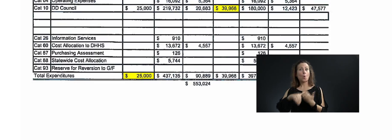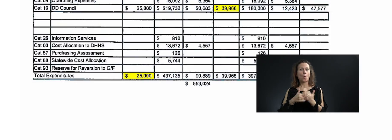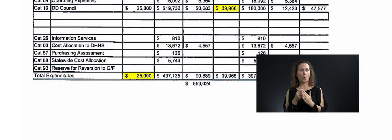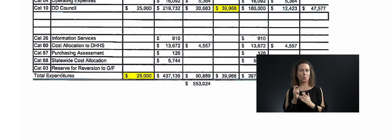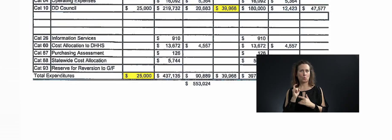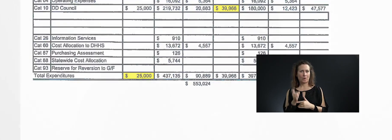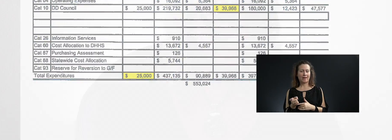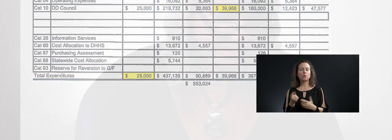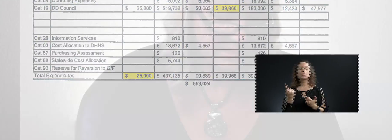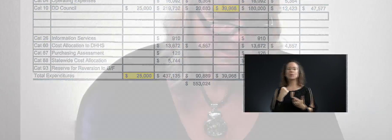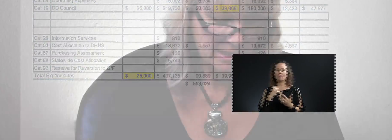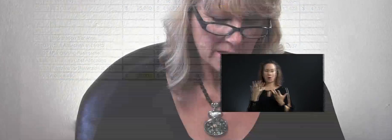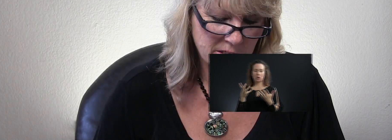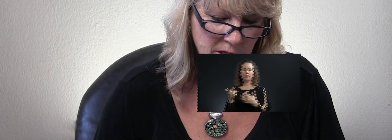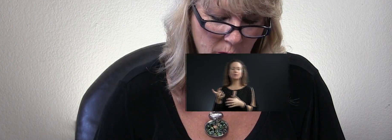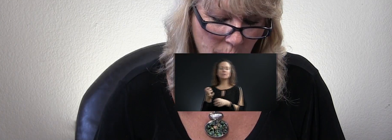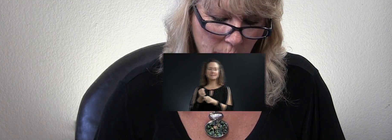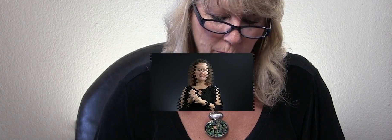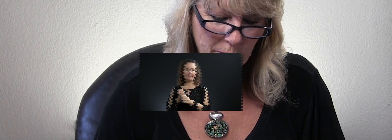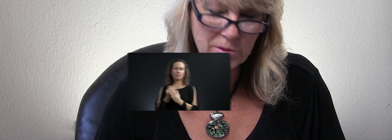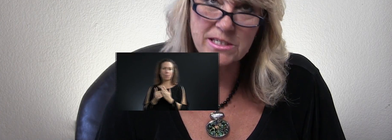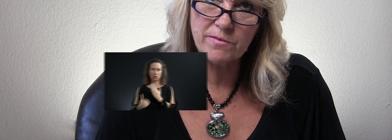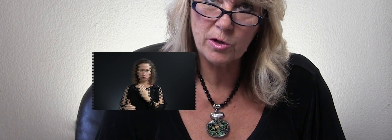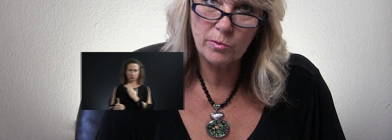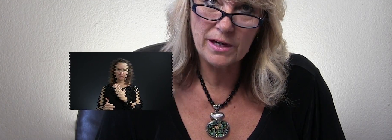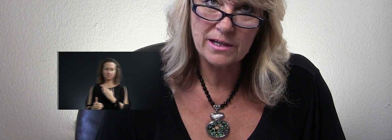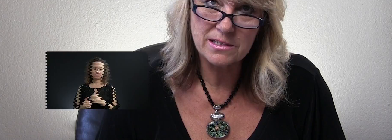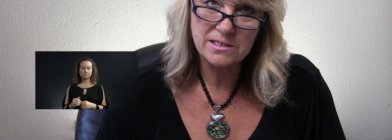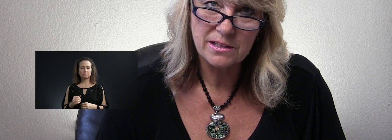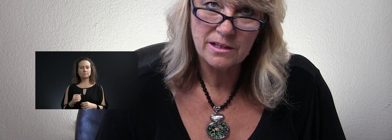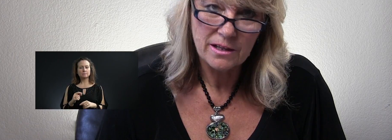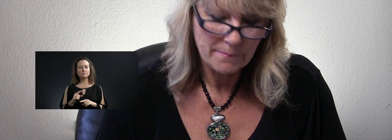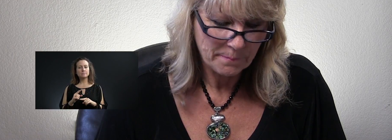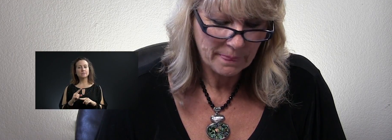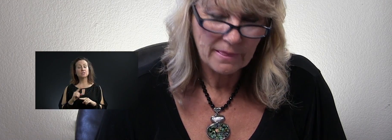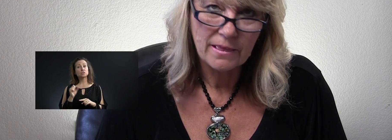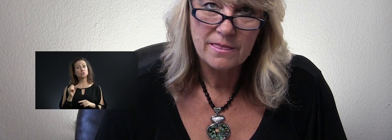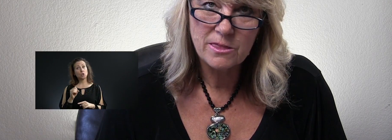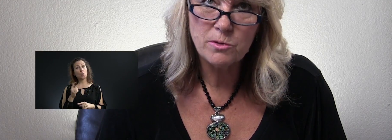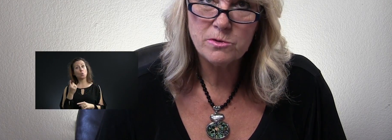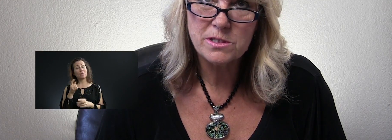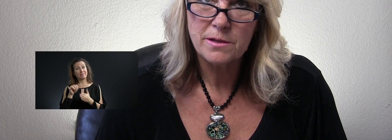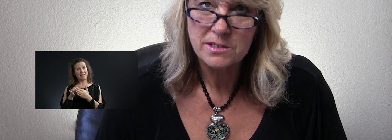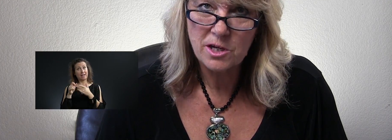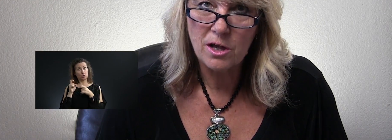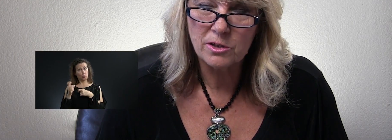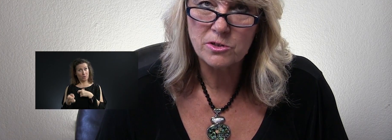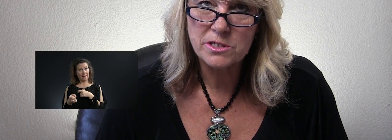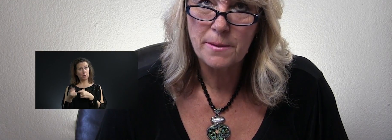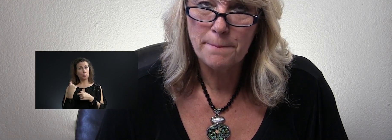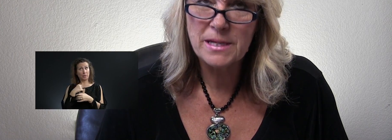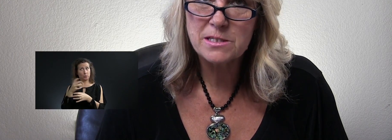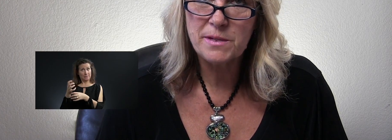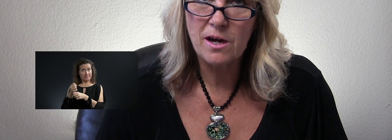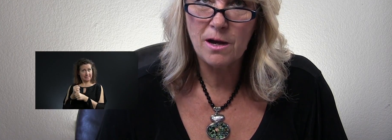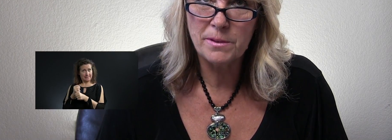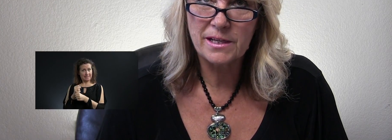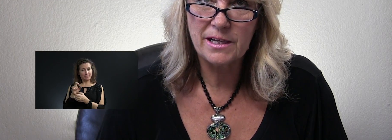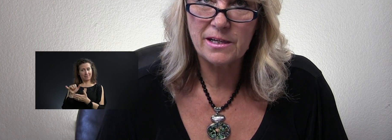Portion of that so when we receive our grant those Dollars must be obligated